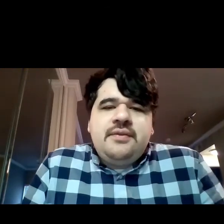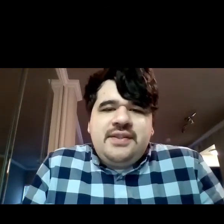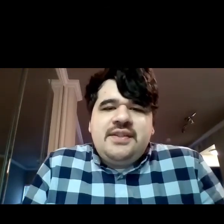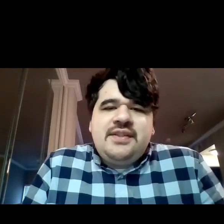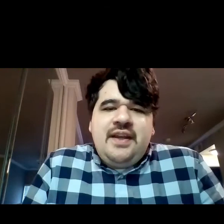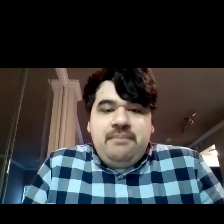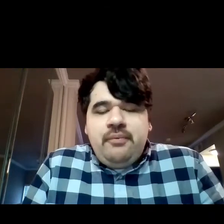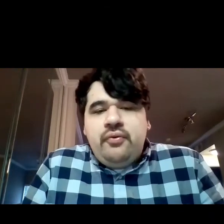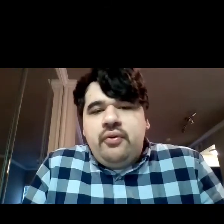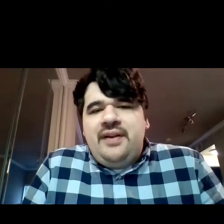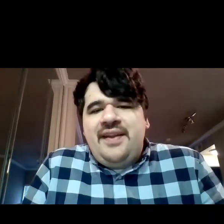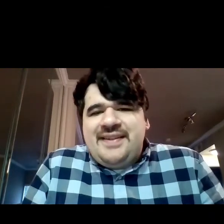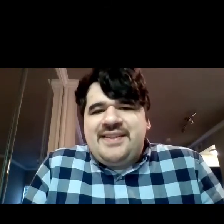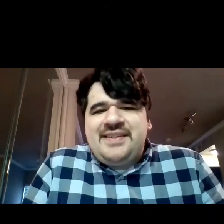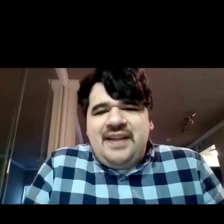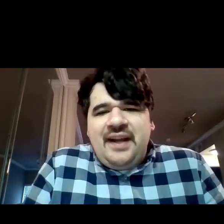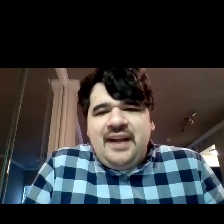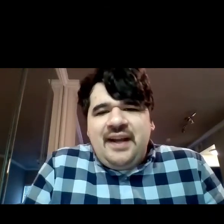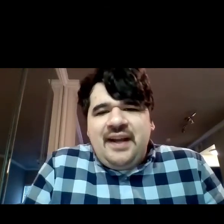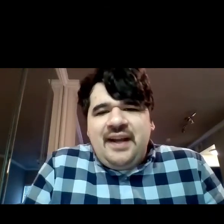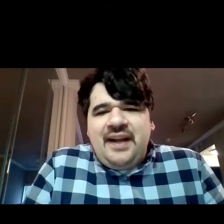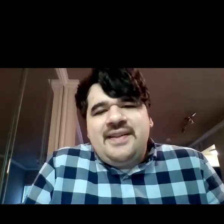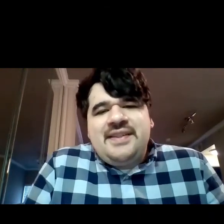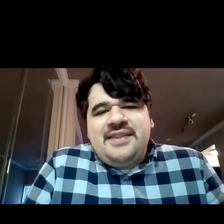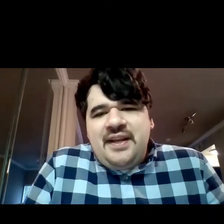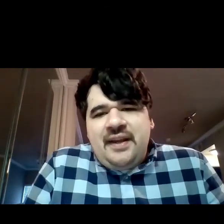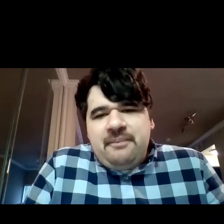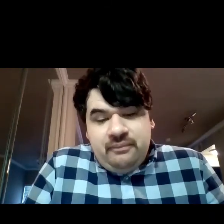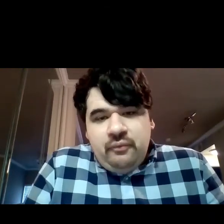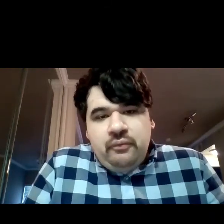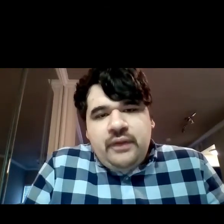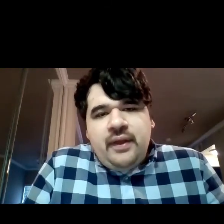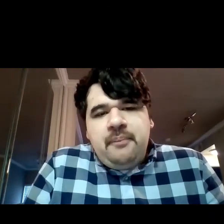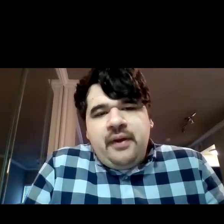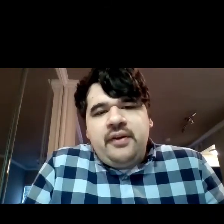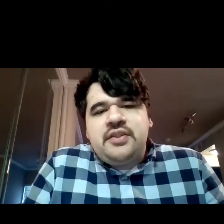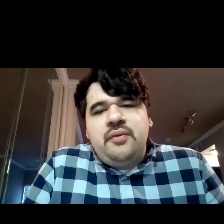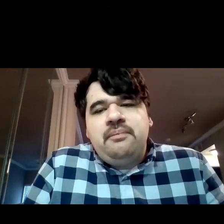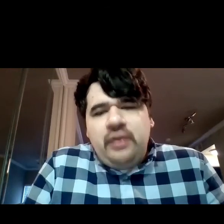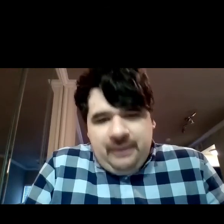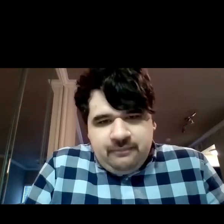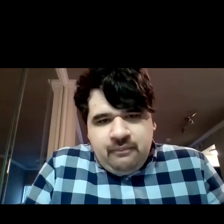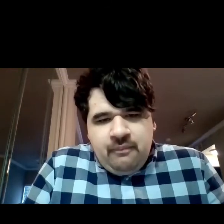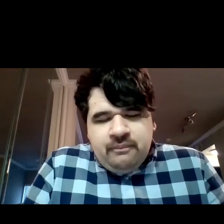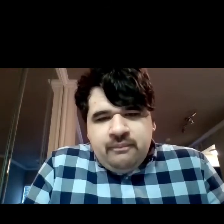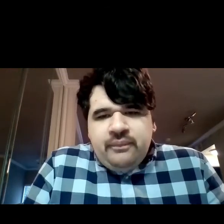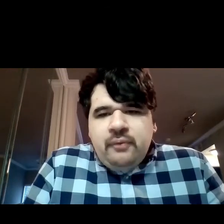to assist people who are on SSI or SSDI with the barriers to employment.